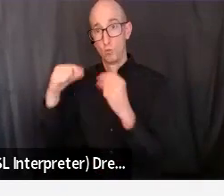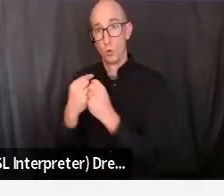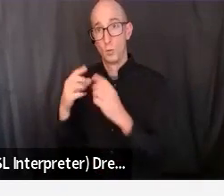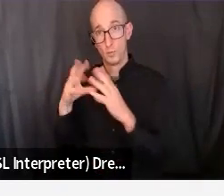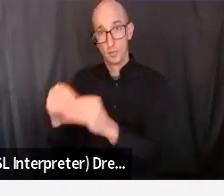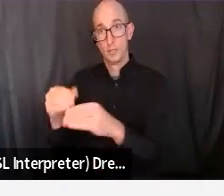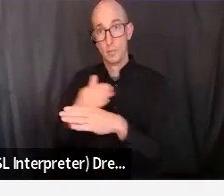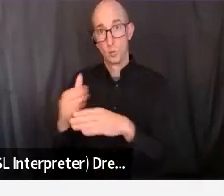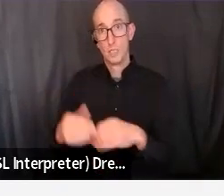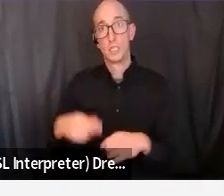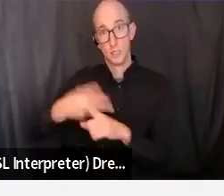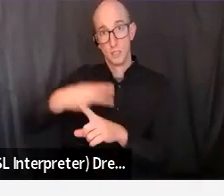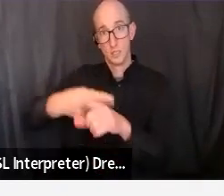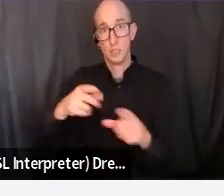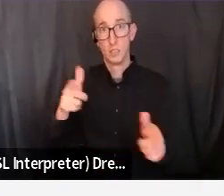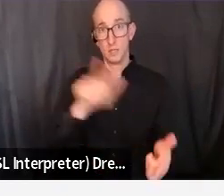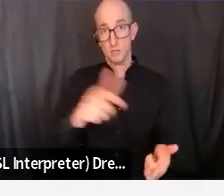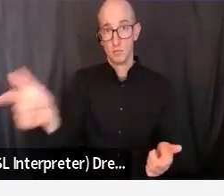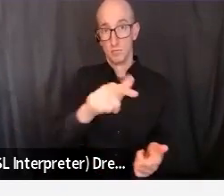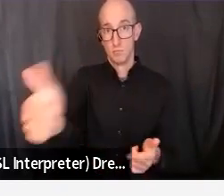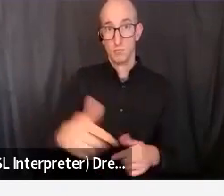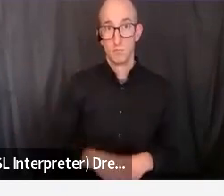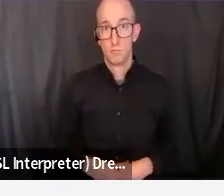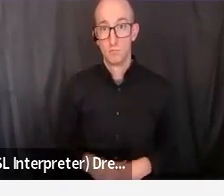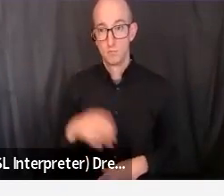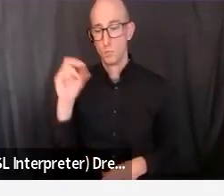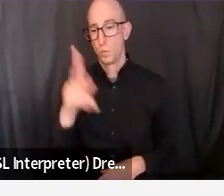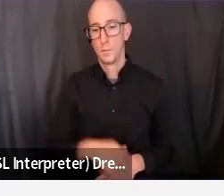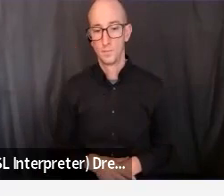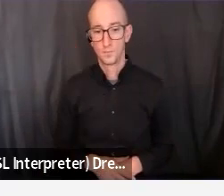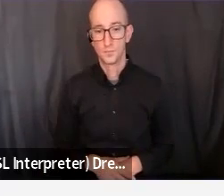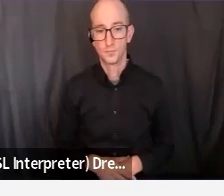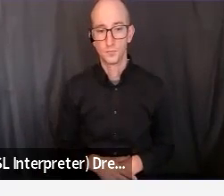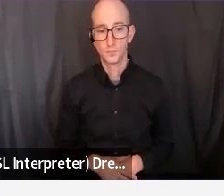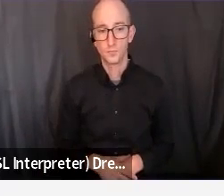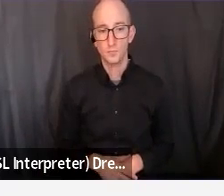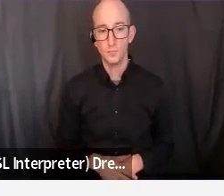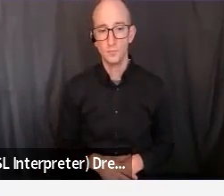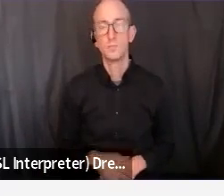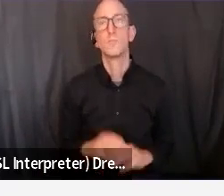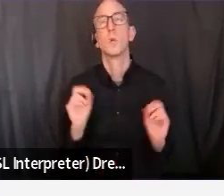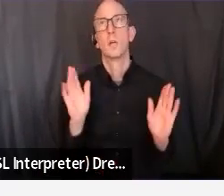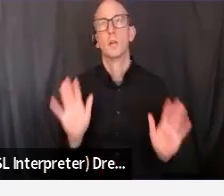ports and large dry ports, which were defined as large intermodal rail-to-truck facilities that